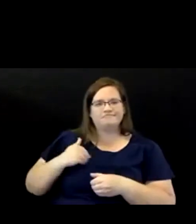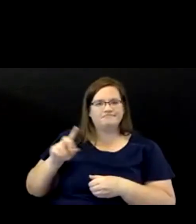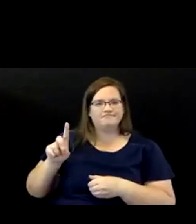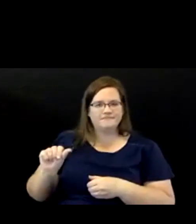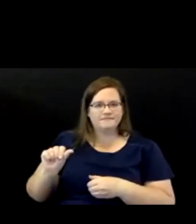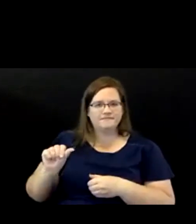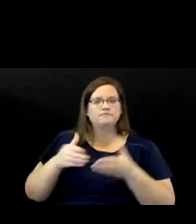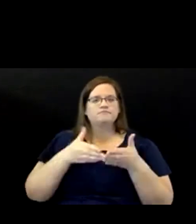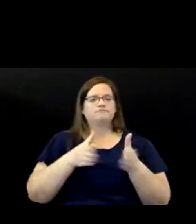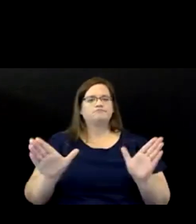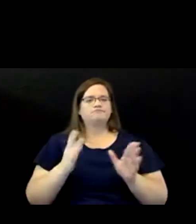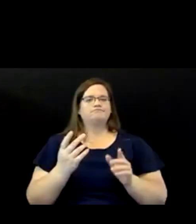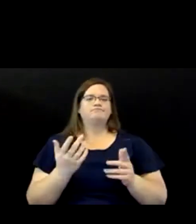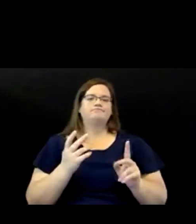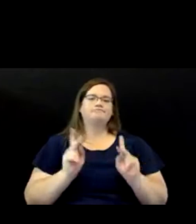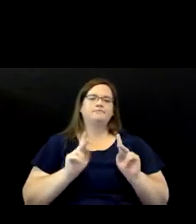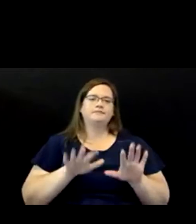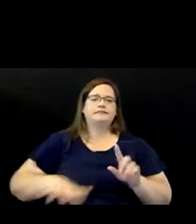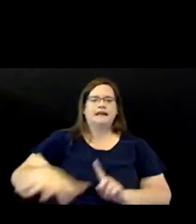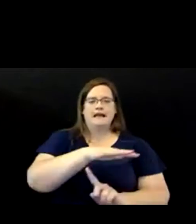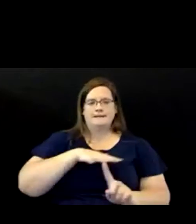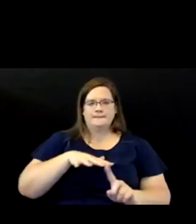mainstream of American society. Sounds great to me.